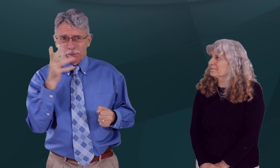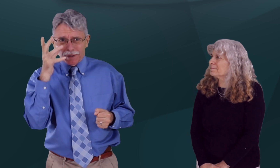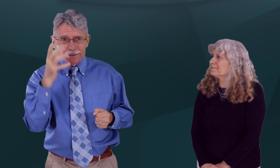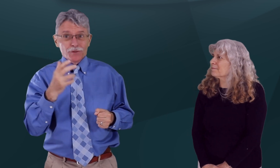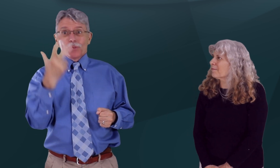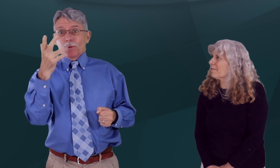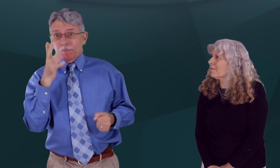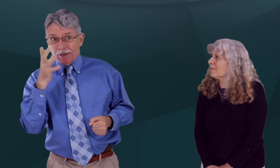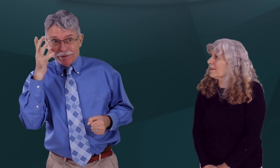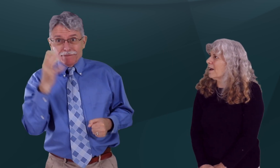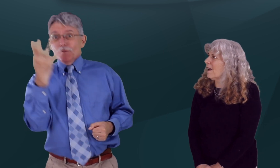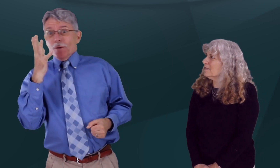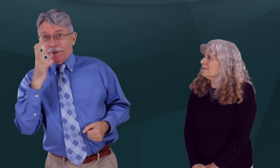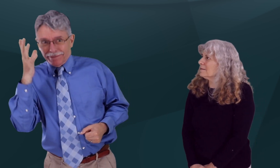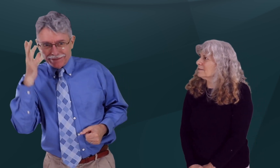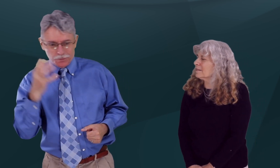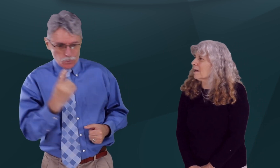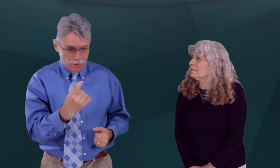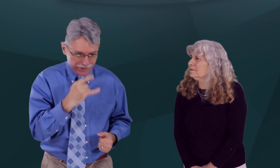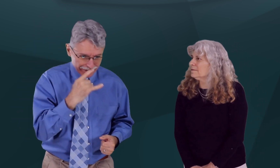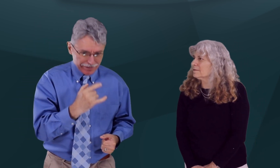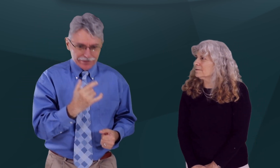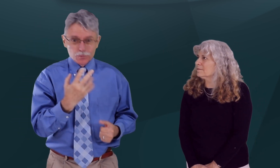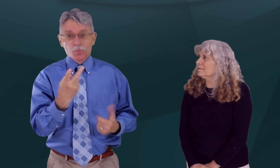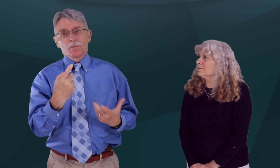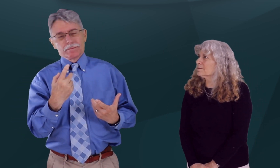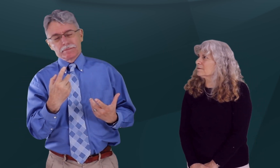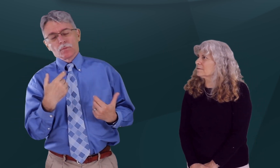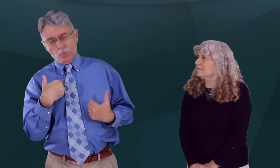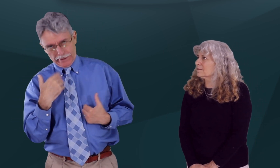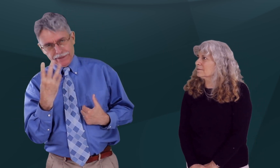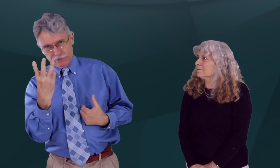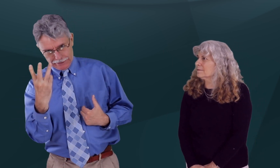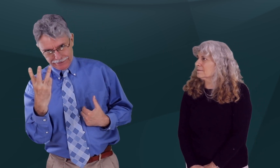whether it's two parents, one parent, three parents, four parents, one kid, two kids --